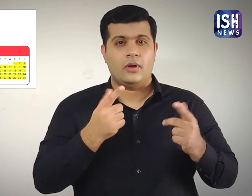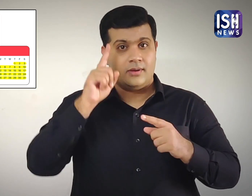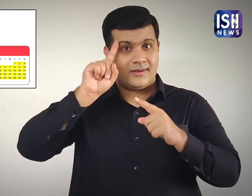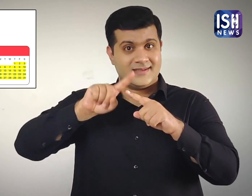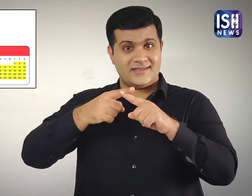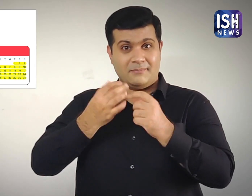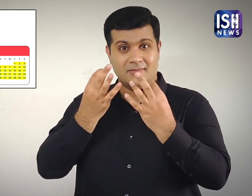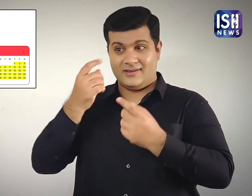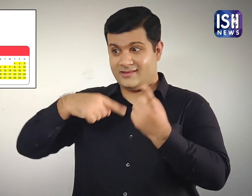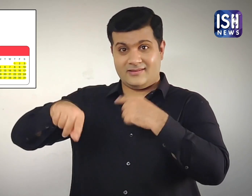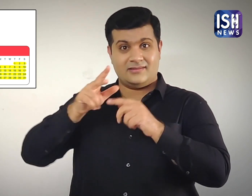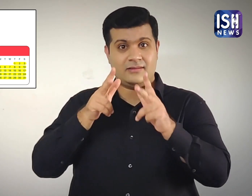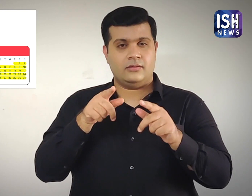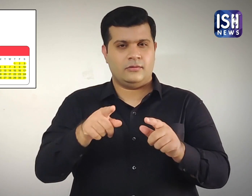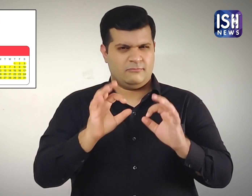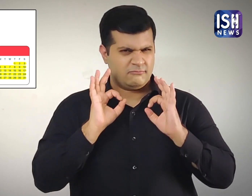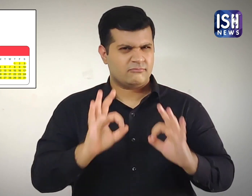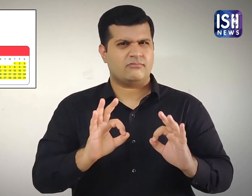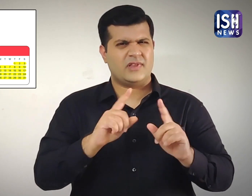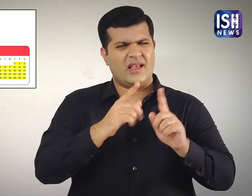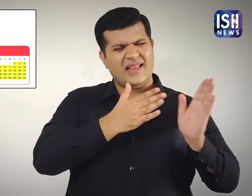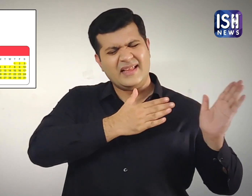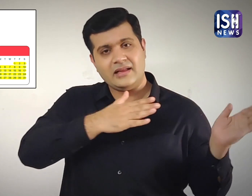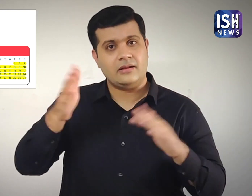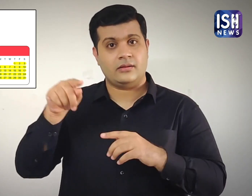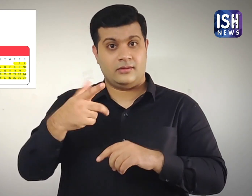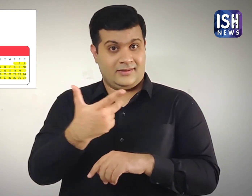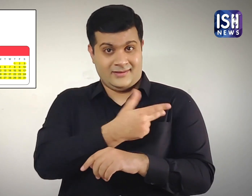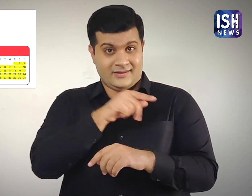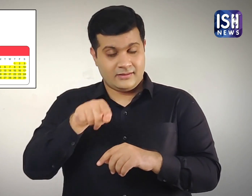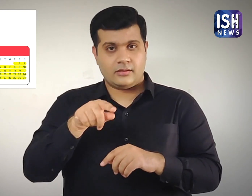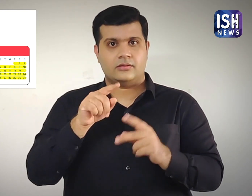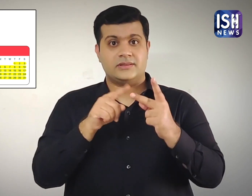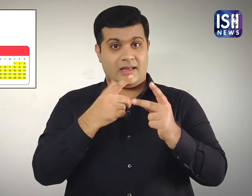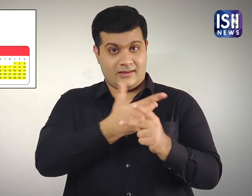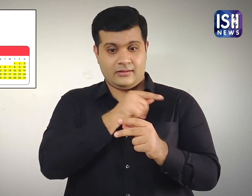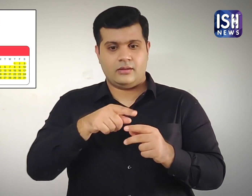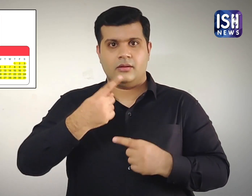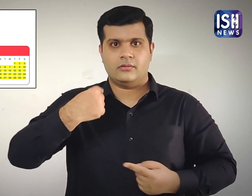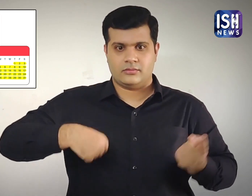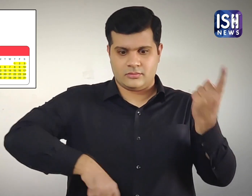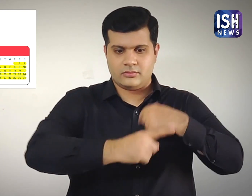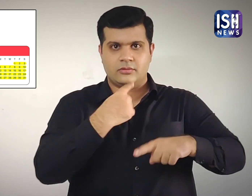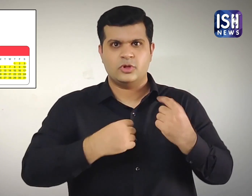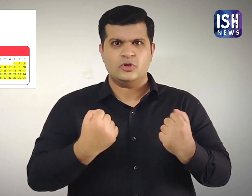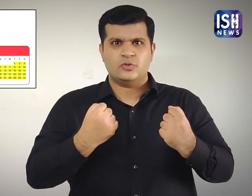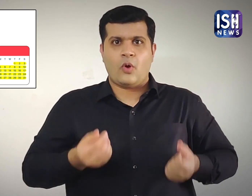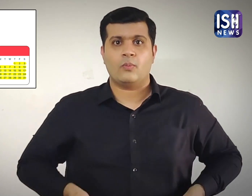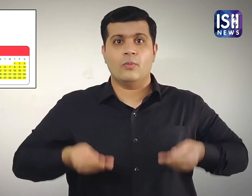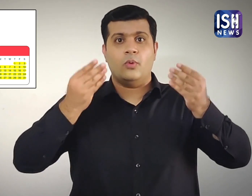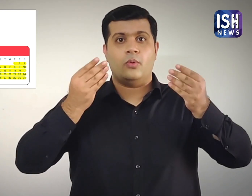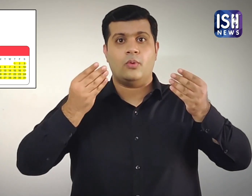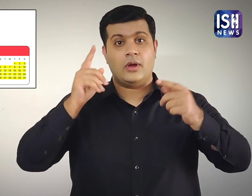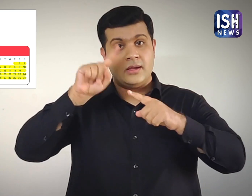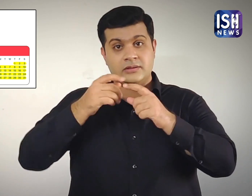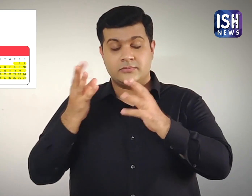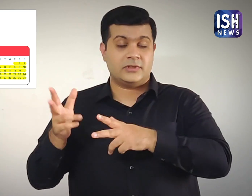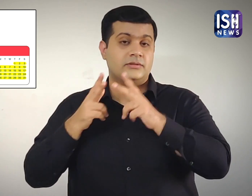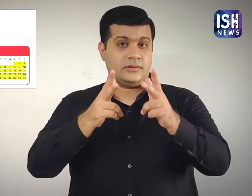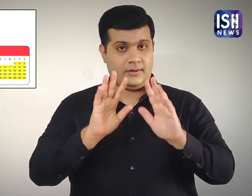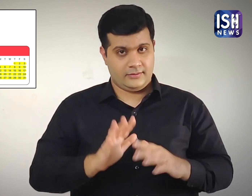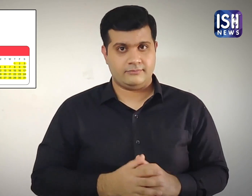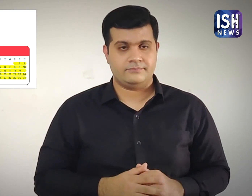Experts observed a strengthened immune response when the dosing was delayed.